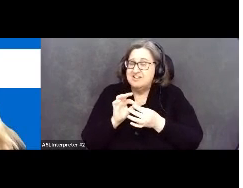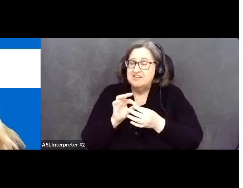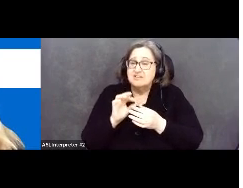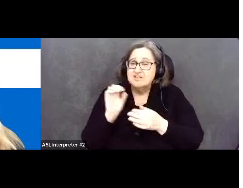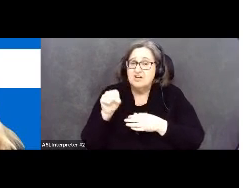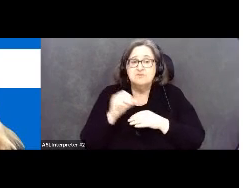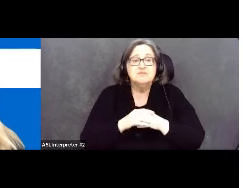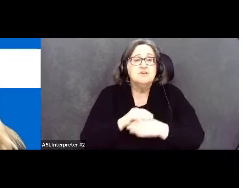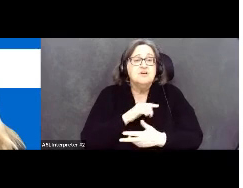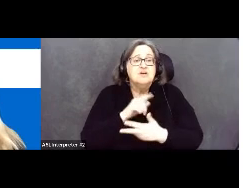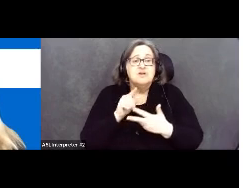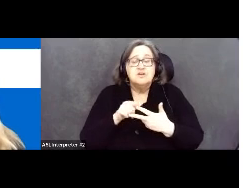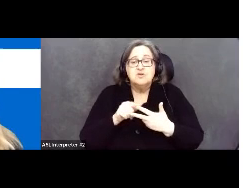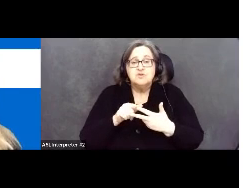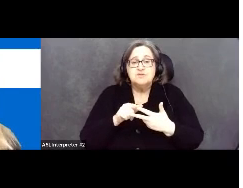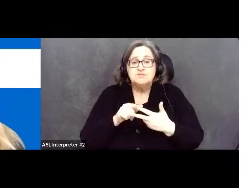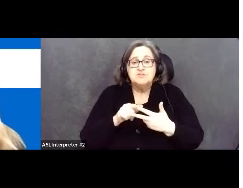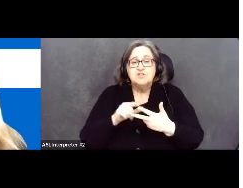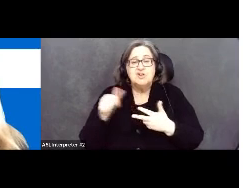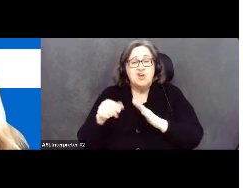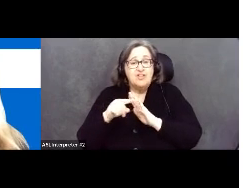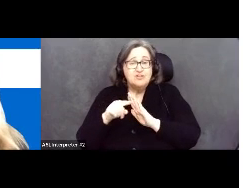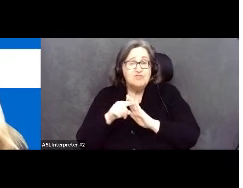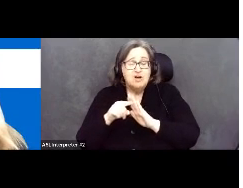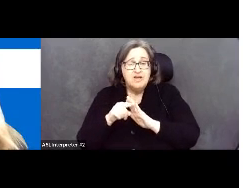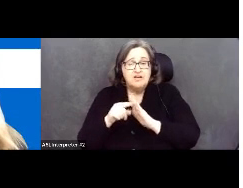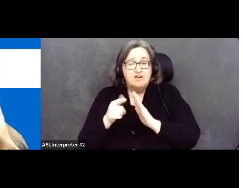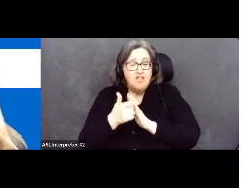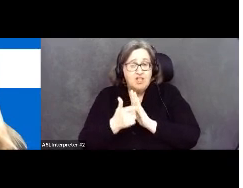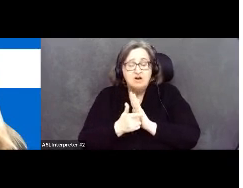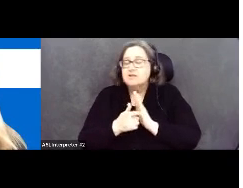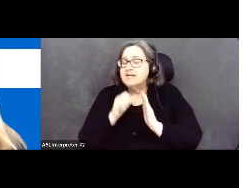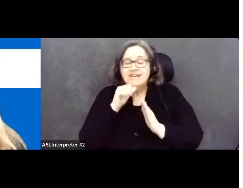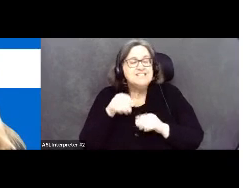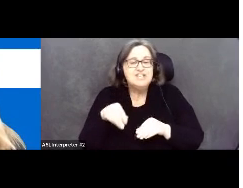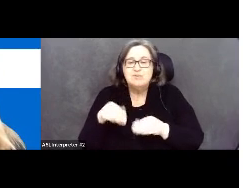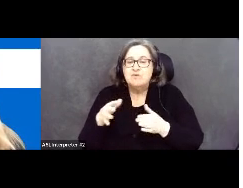Also, number two, another drawback is that it does not provide the ability to direct